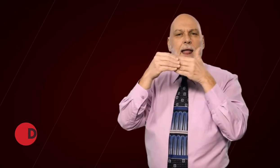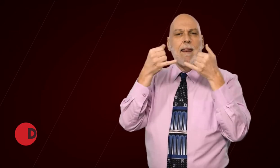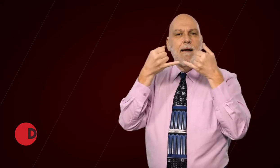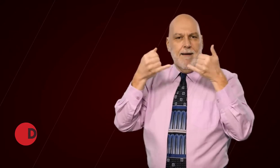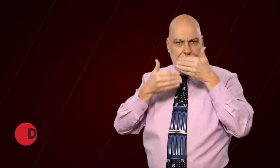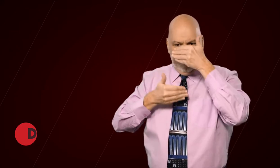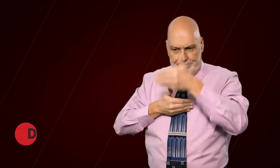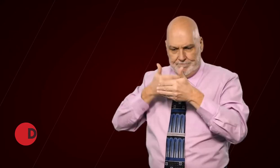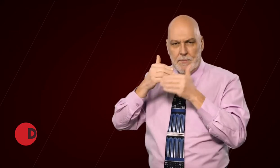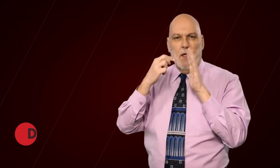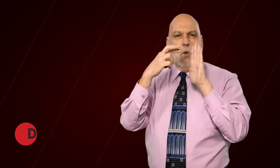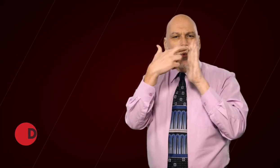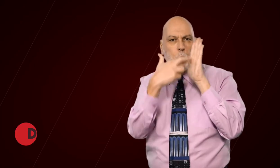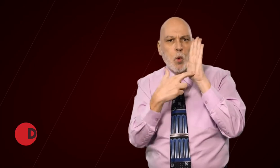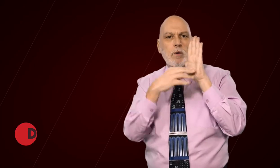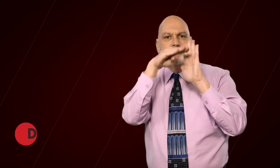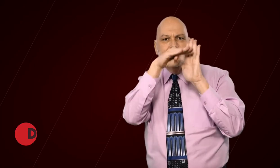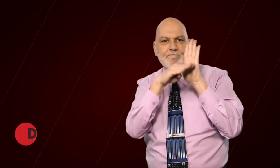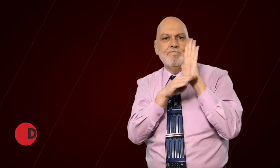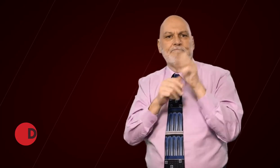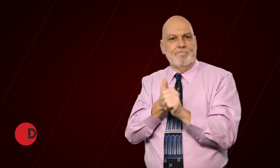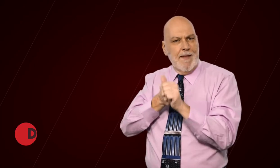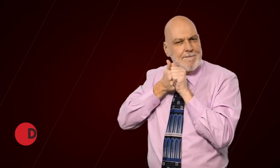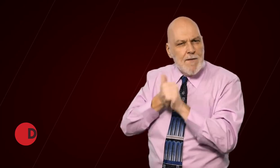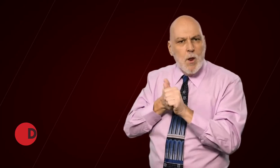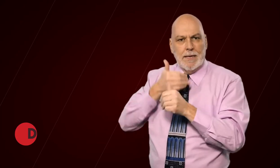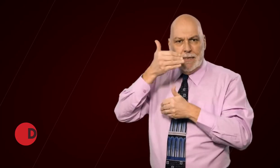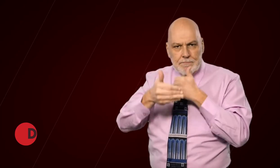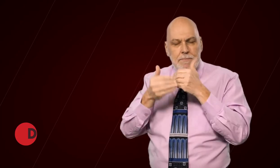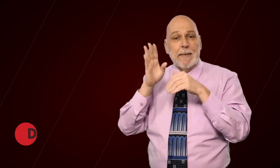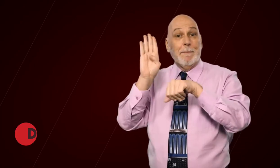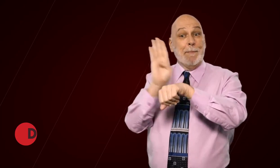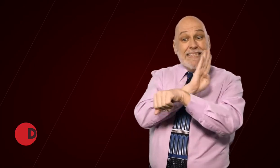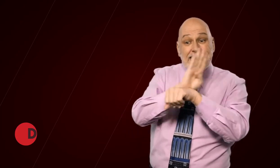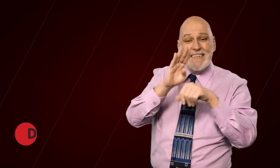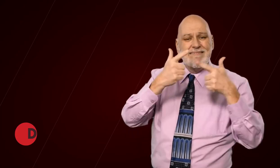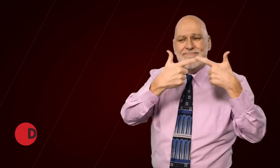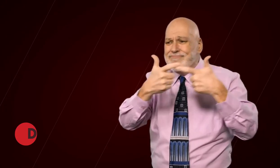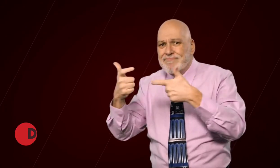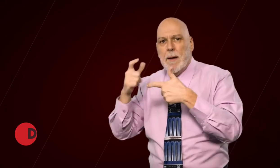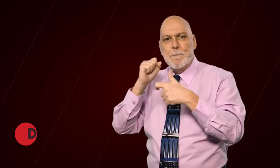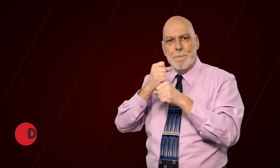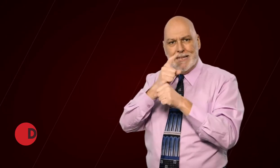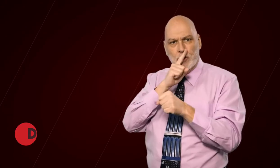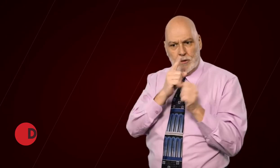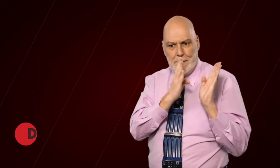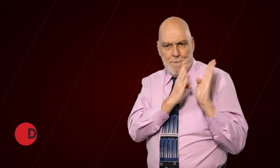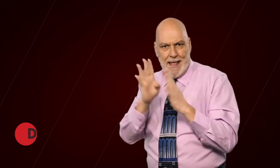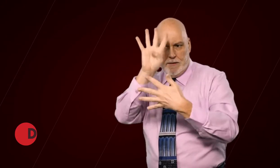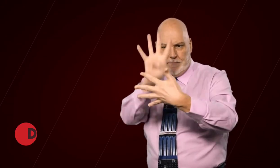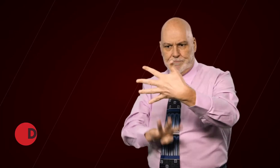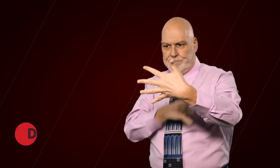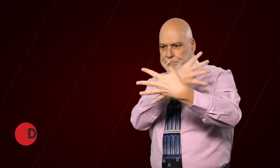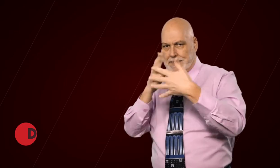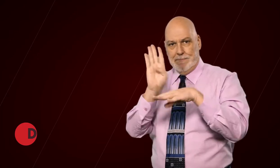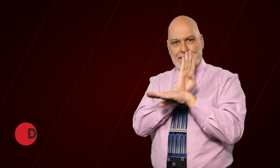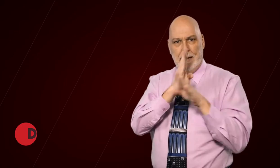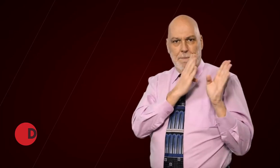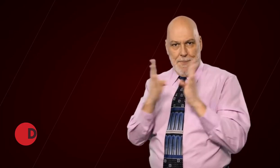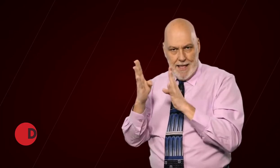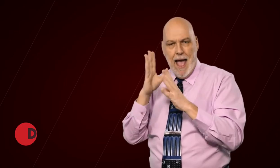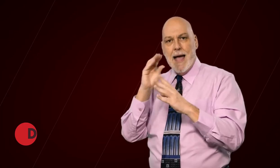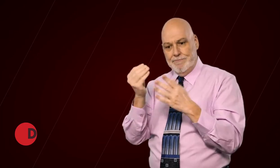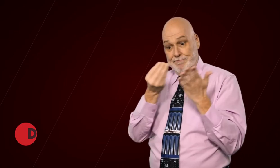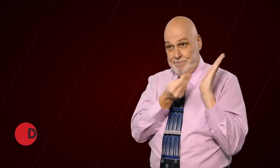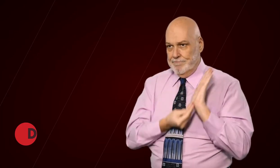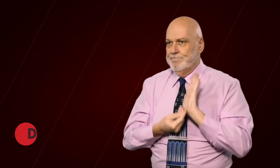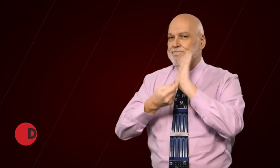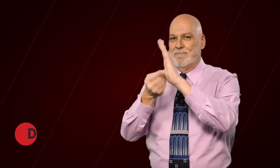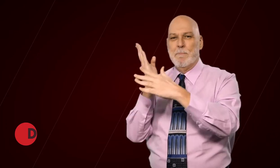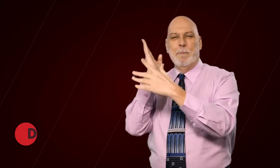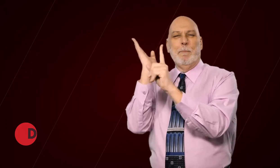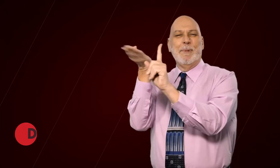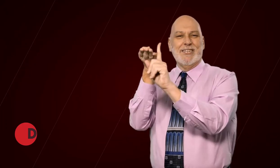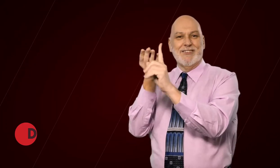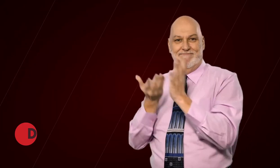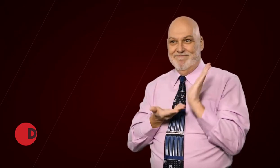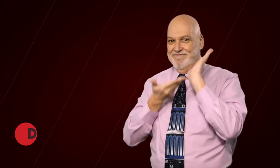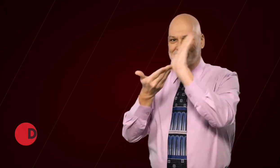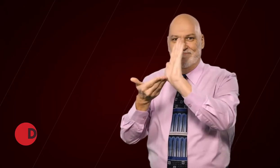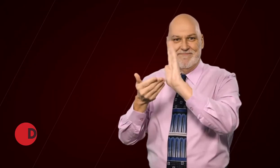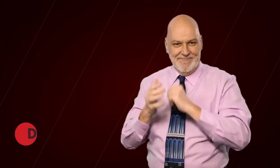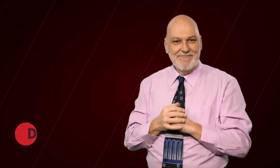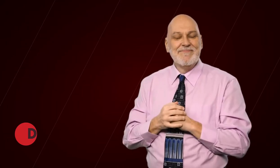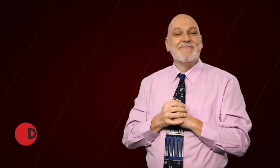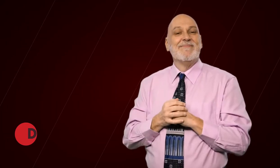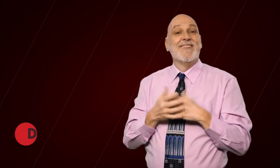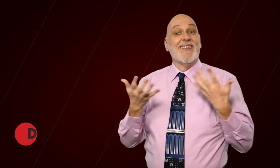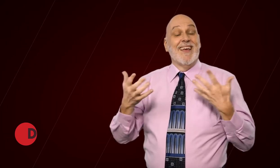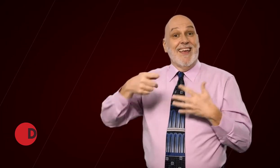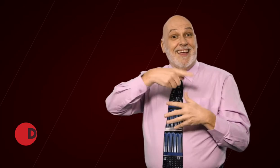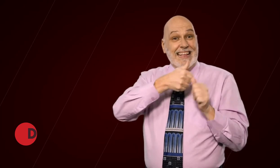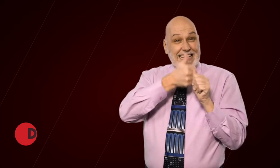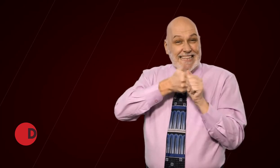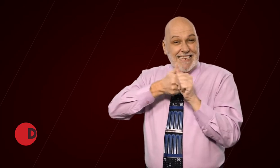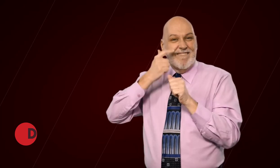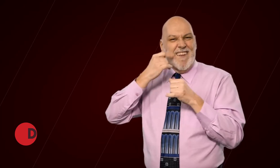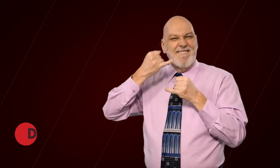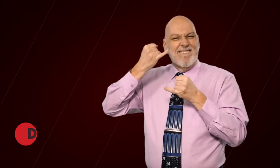rules to follow in putting together the business plan and pitch.